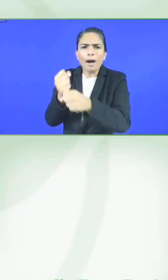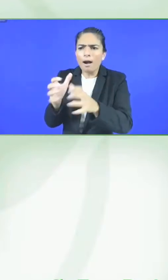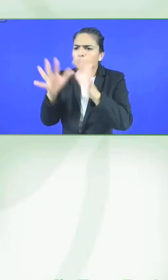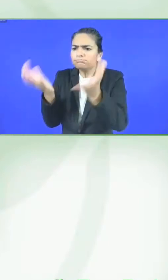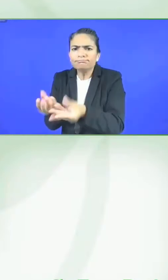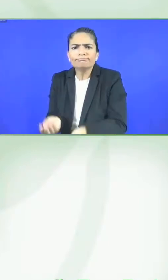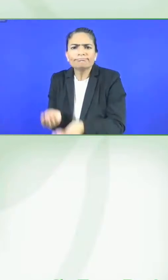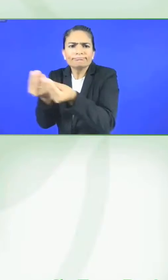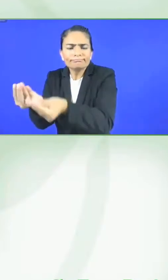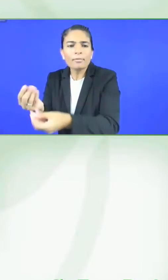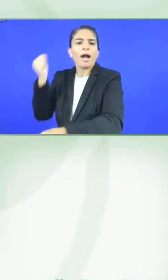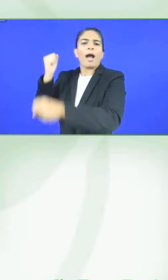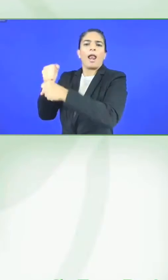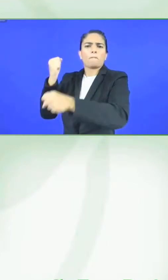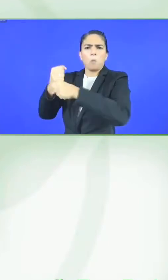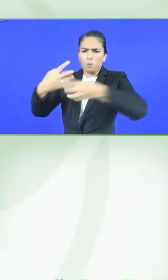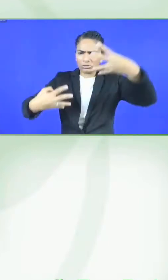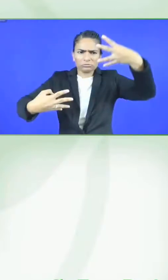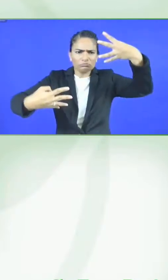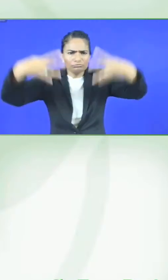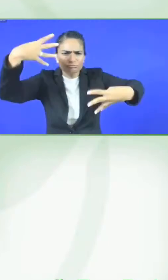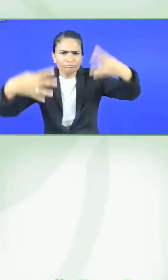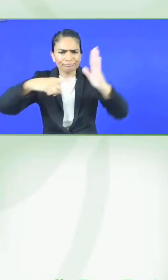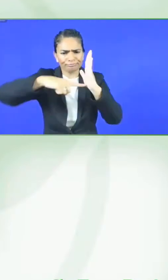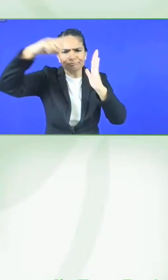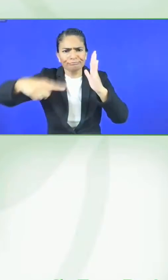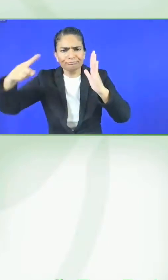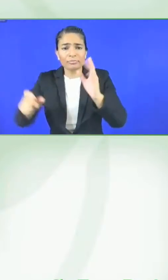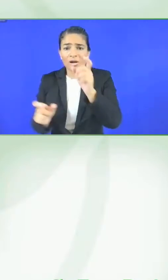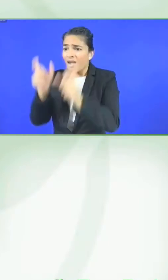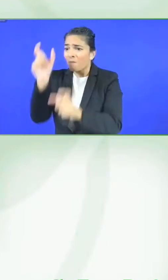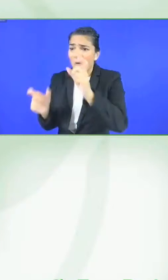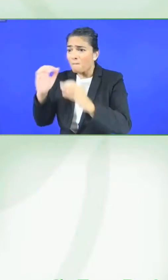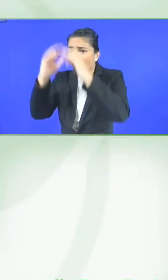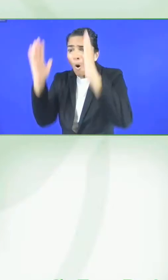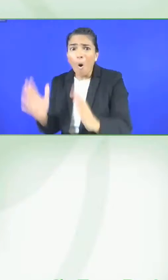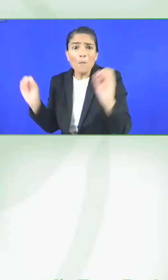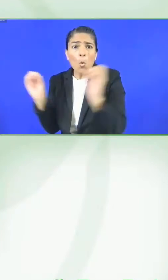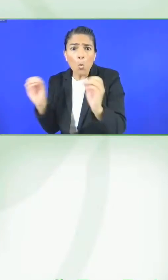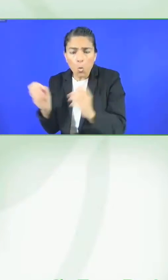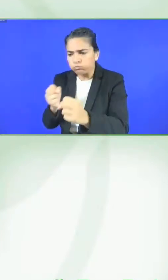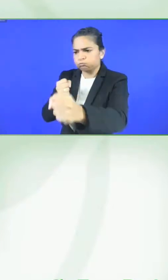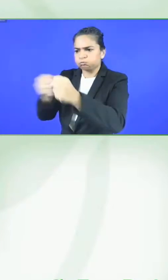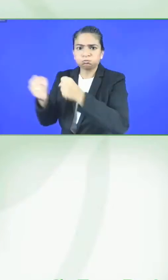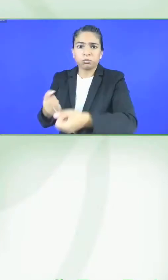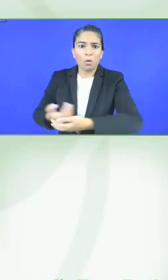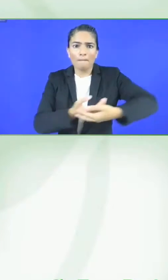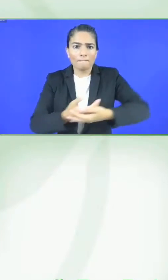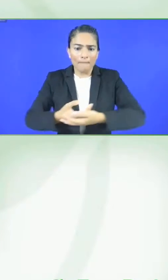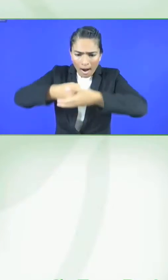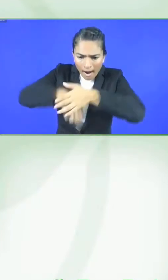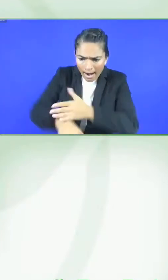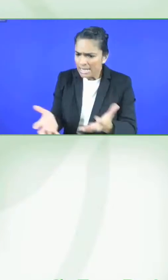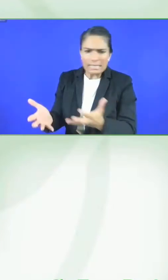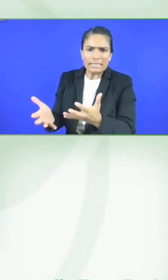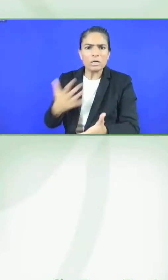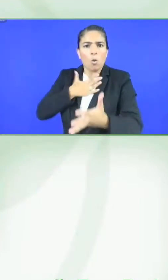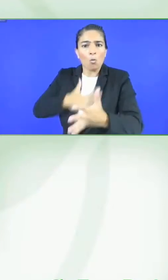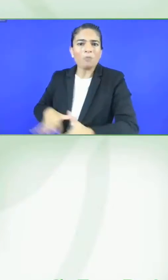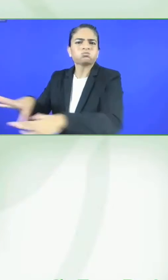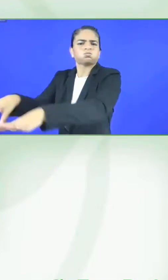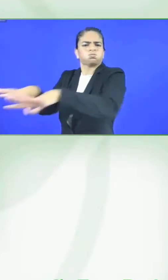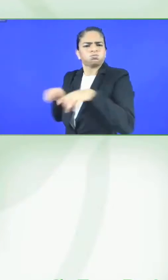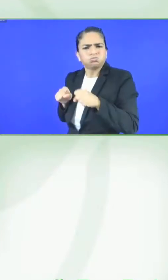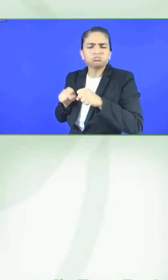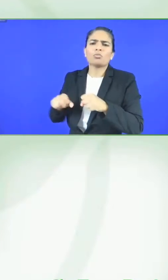set of assessments, and filling papers.